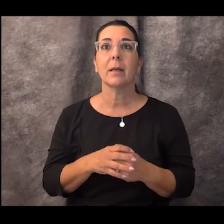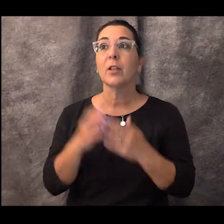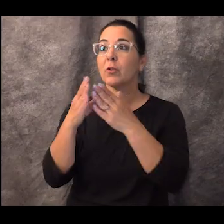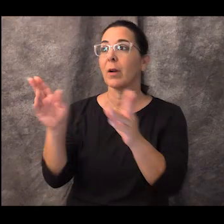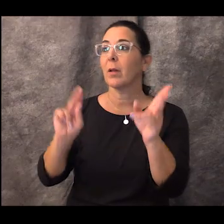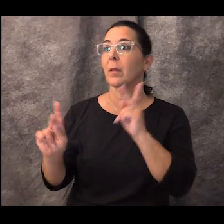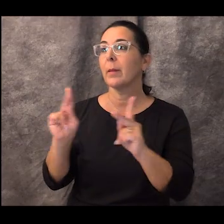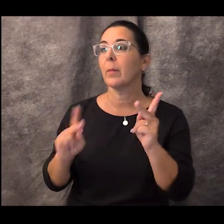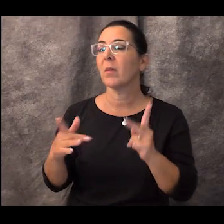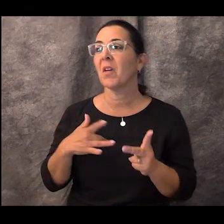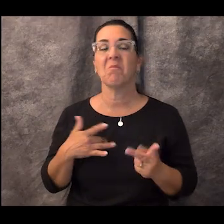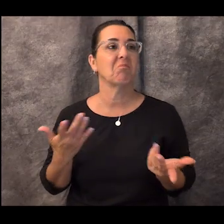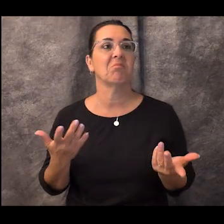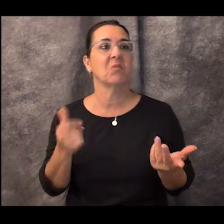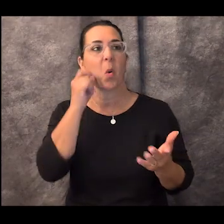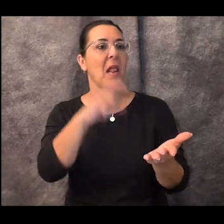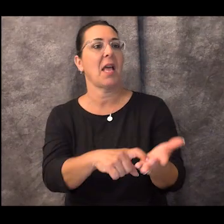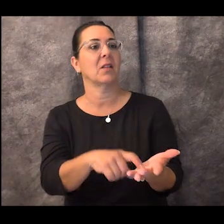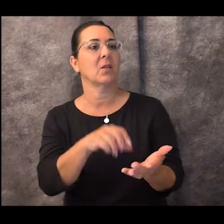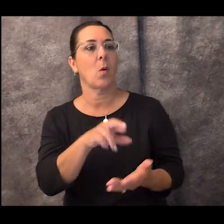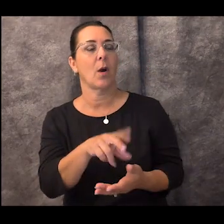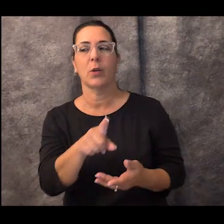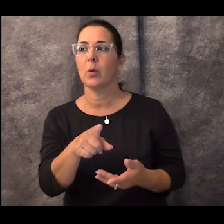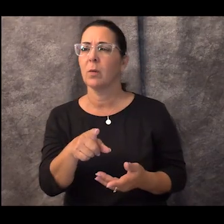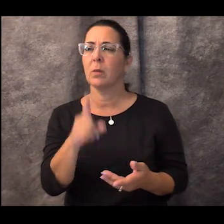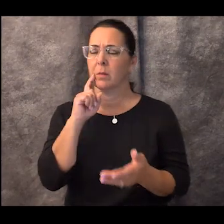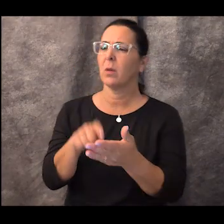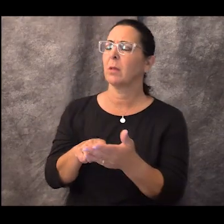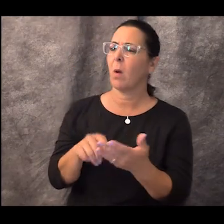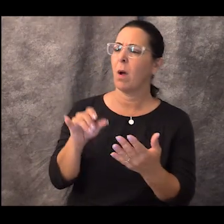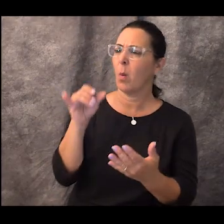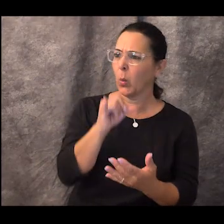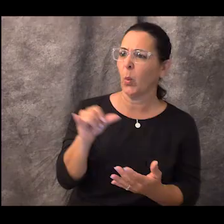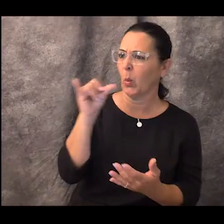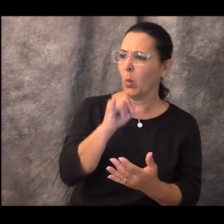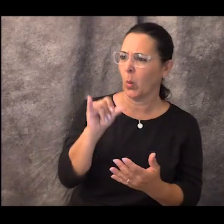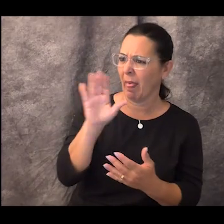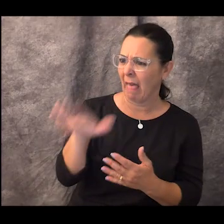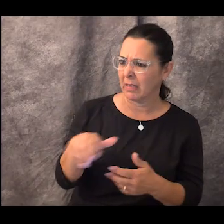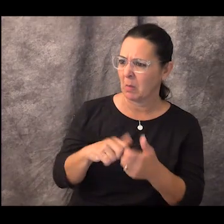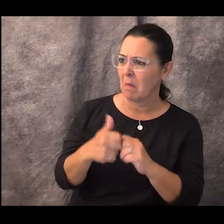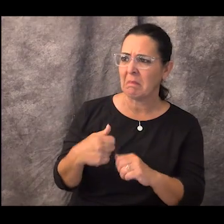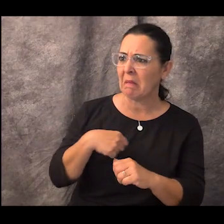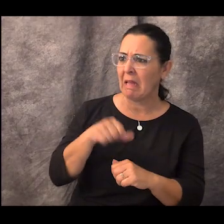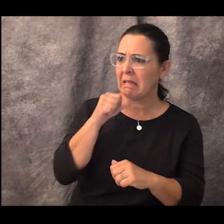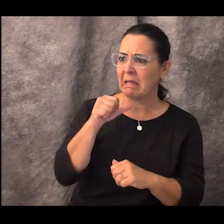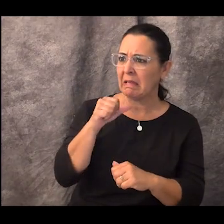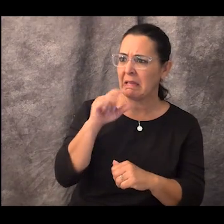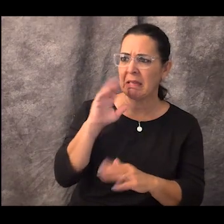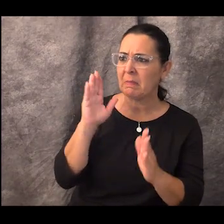or something that kind of came out of nowhere where you're just like, I had no idea that this was going to be a problem. (Michelle) That's such a good question.